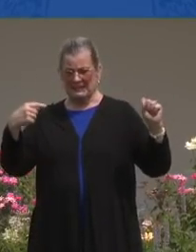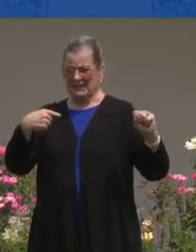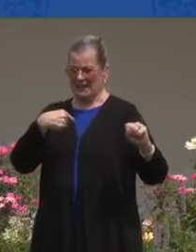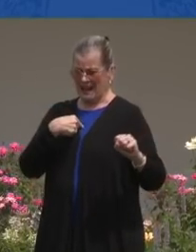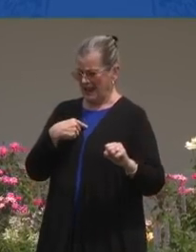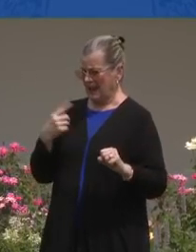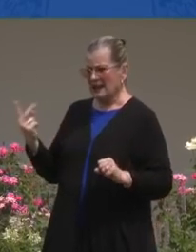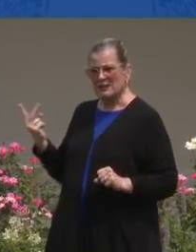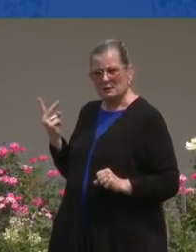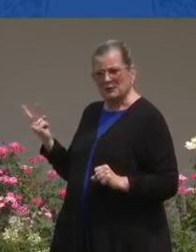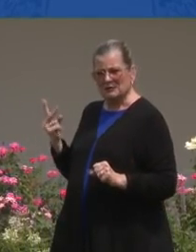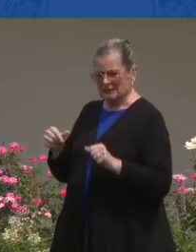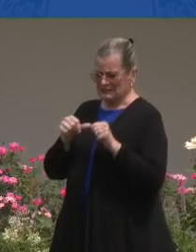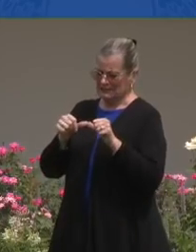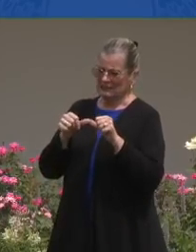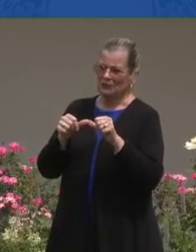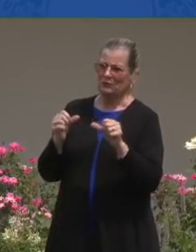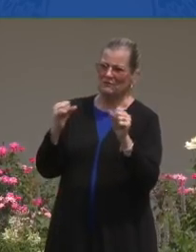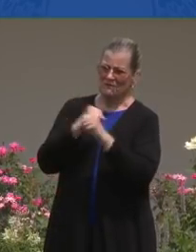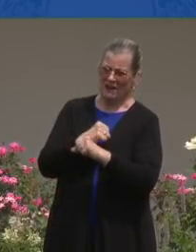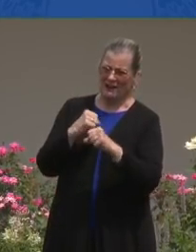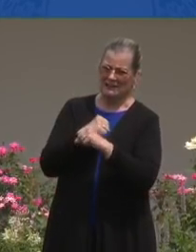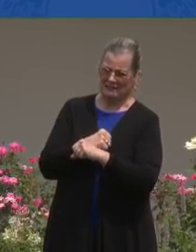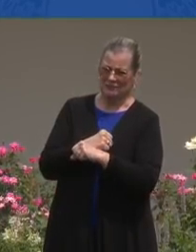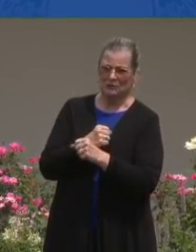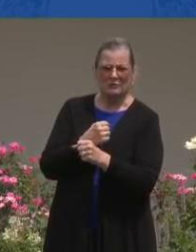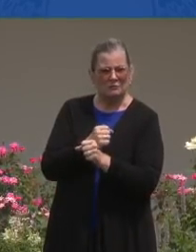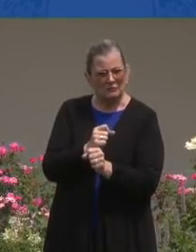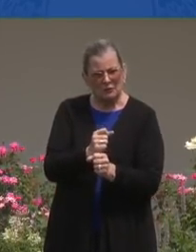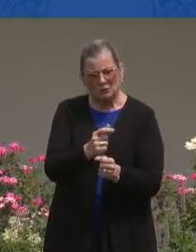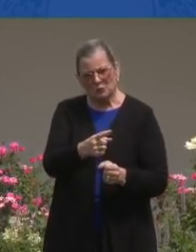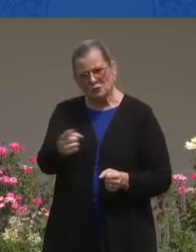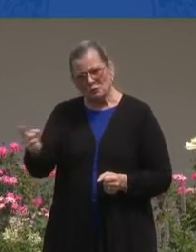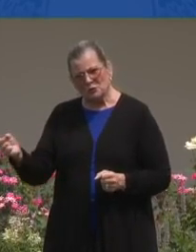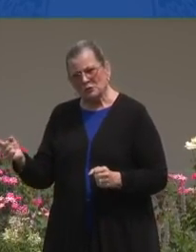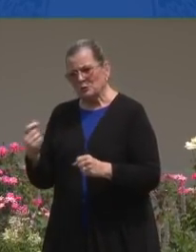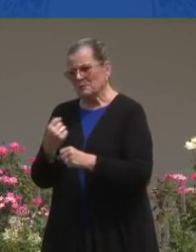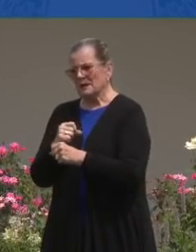to make America more accessible for all people. This work is urgent.